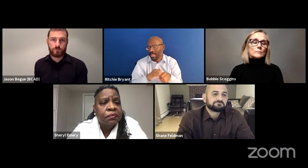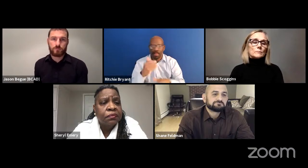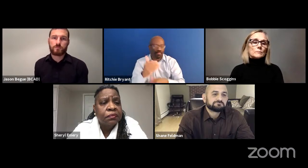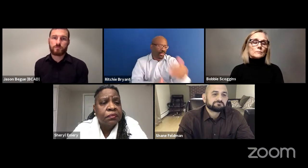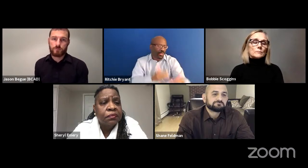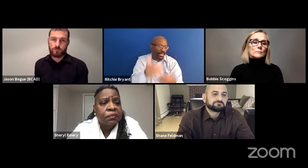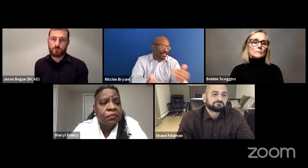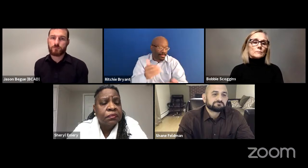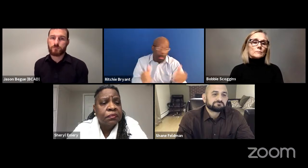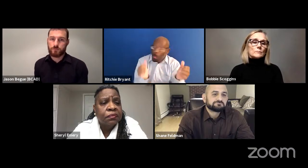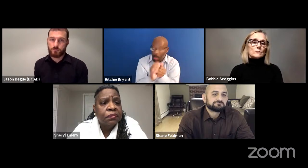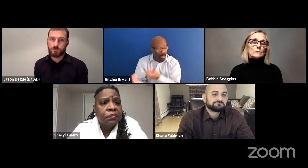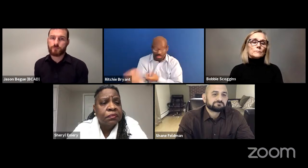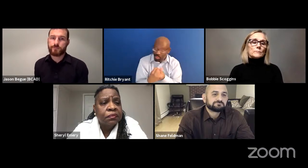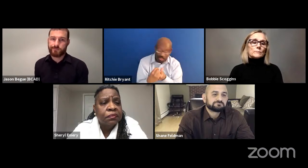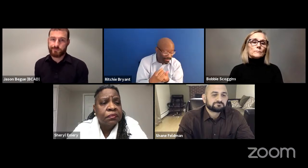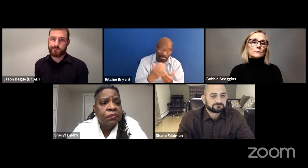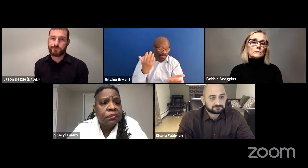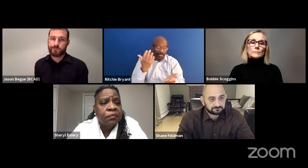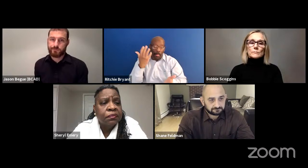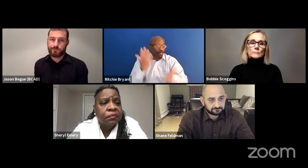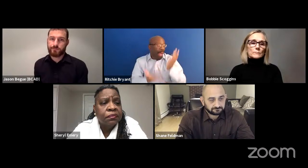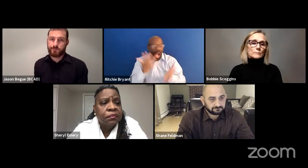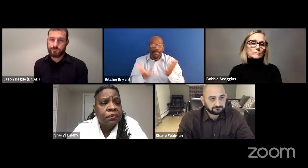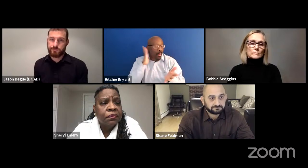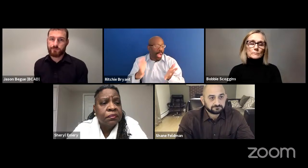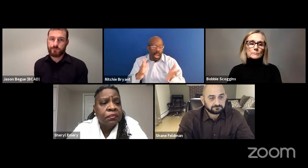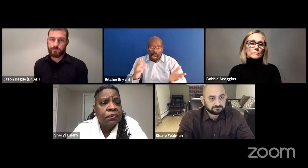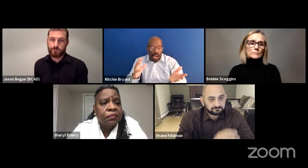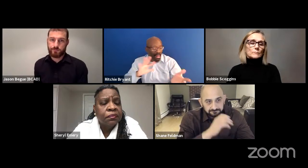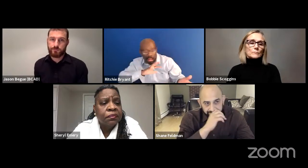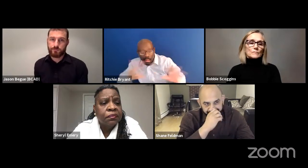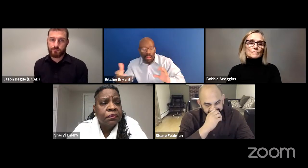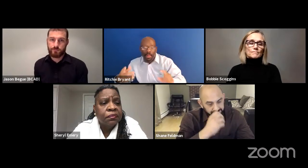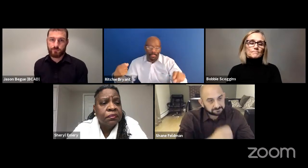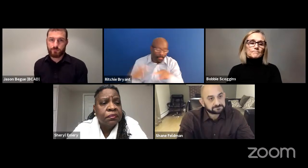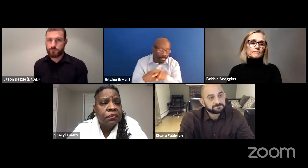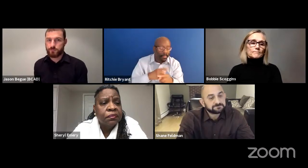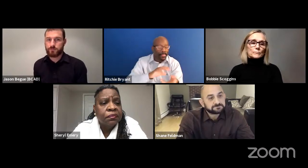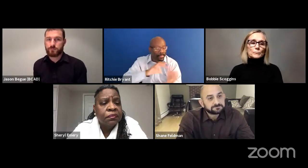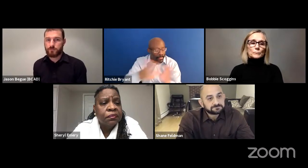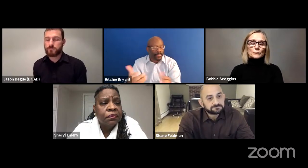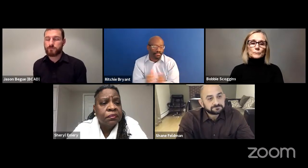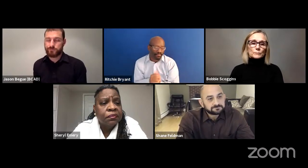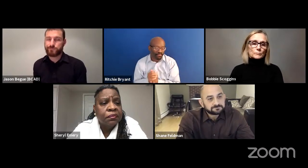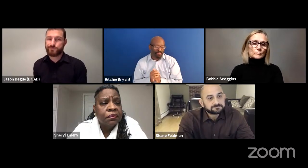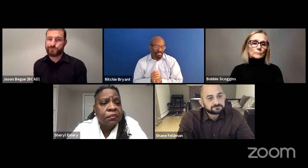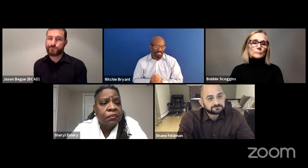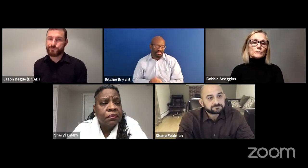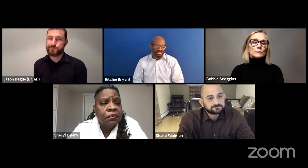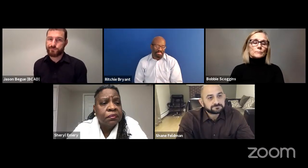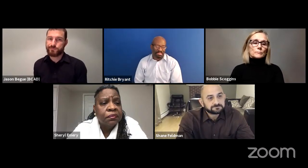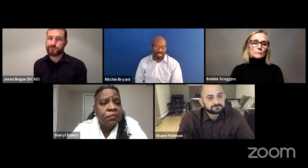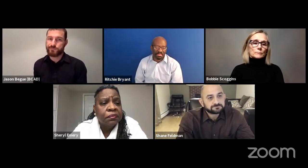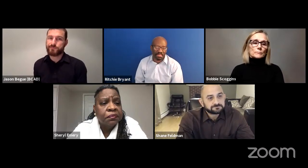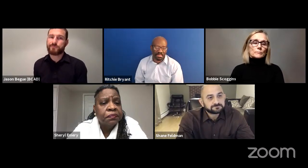them all, I'm not sure. Again, you need involvement from the community. There will be conflicts